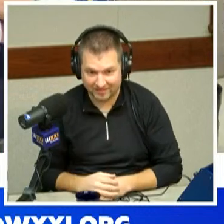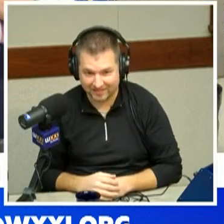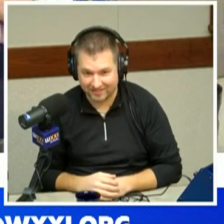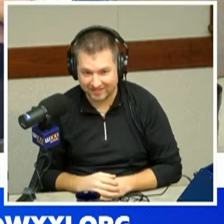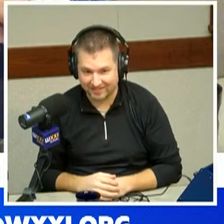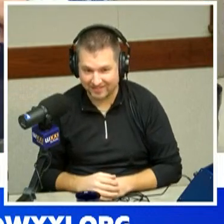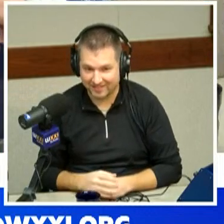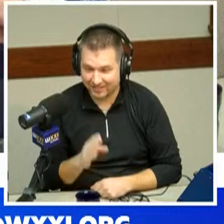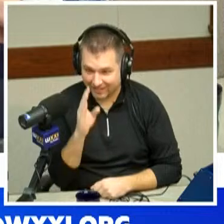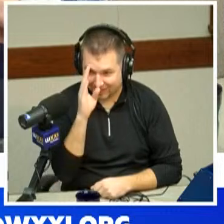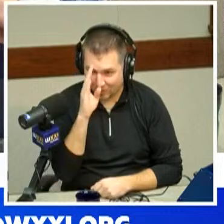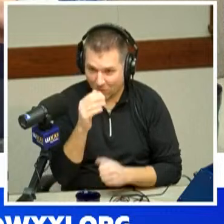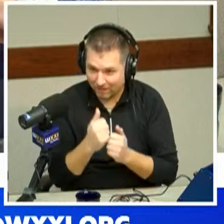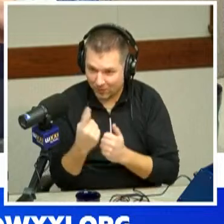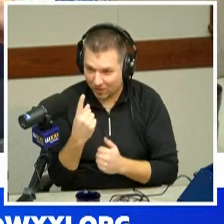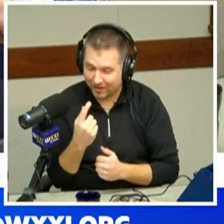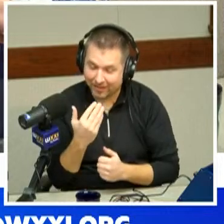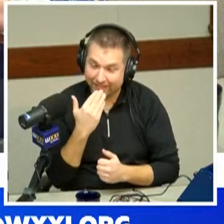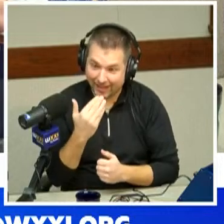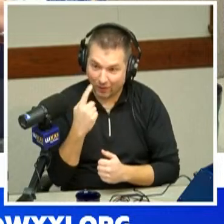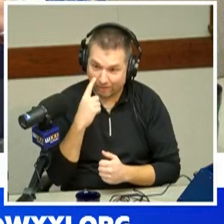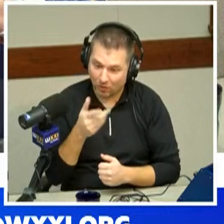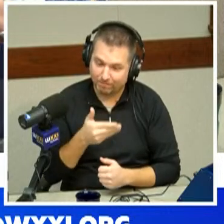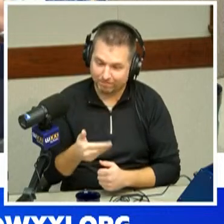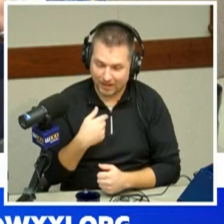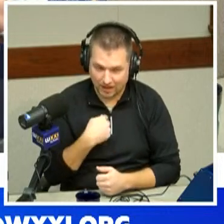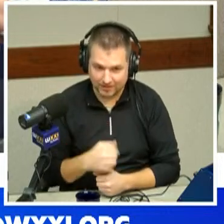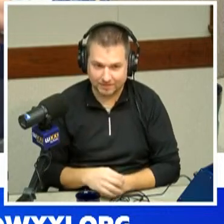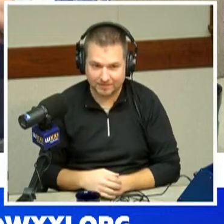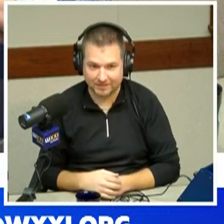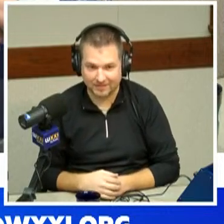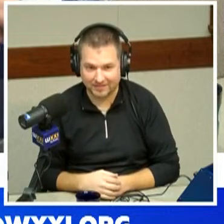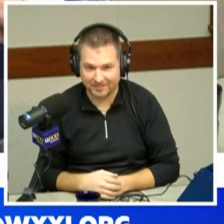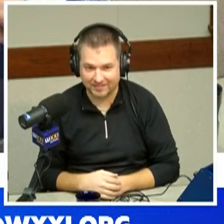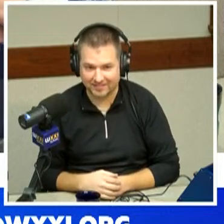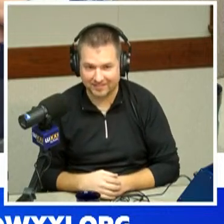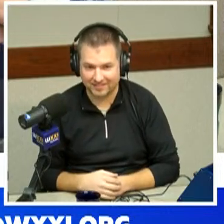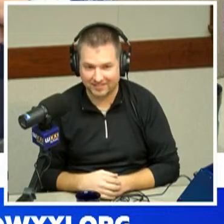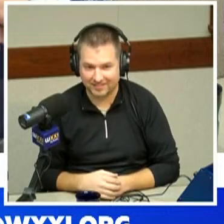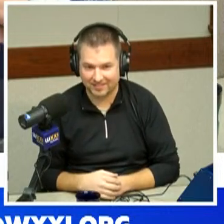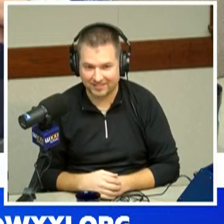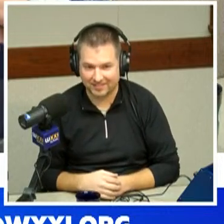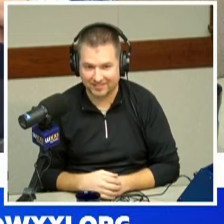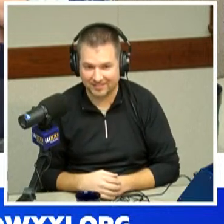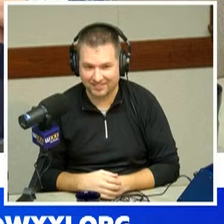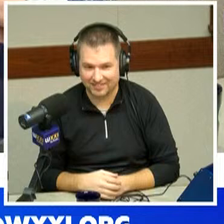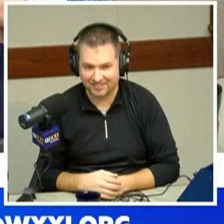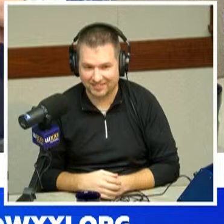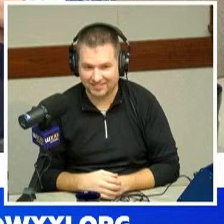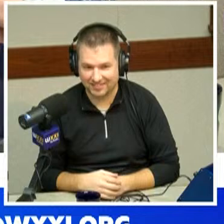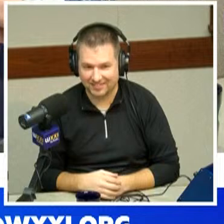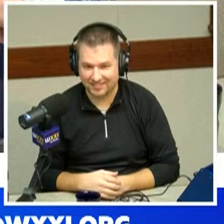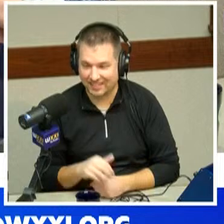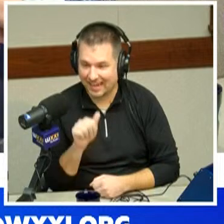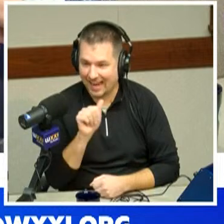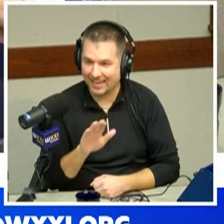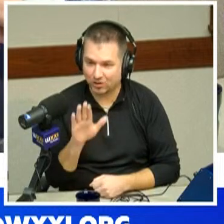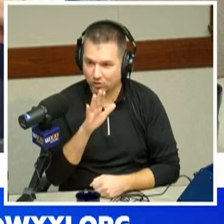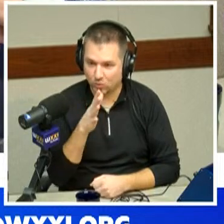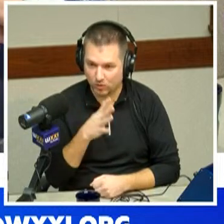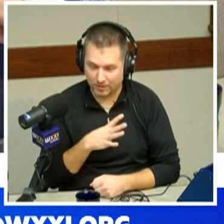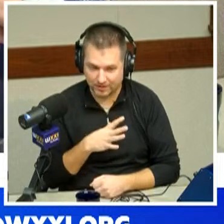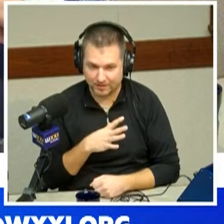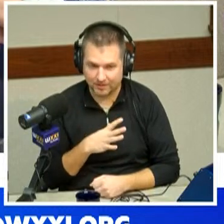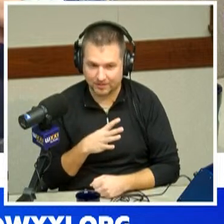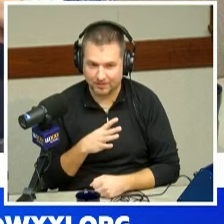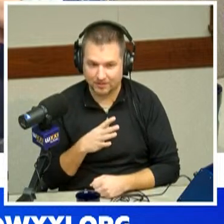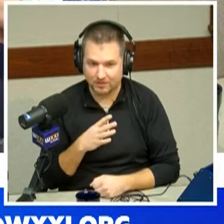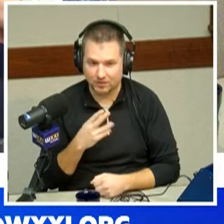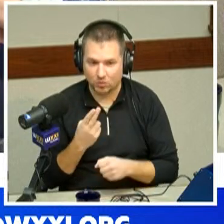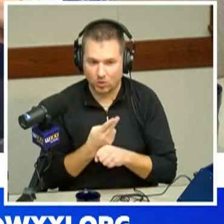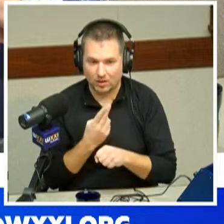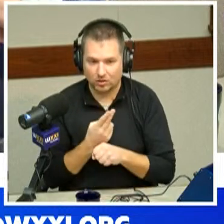okay hello everyone thank you for having us so um I'm a um bang Asian woman and today I'm wearing a